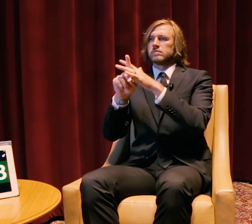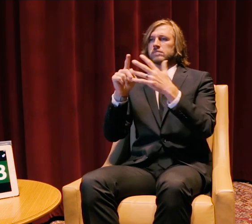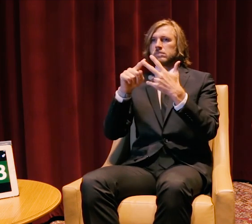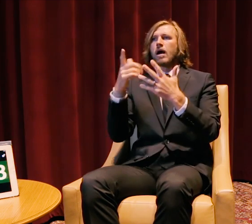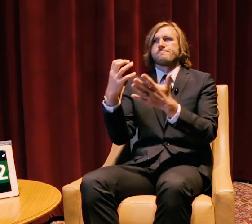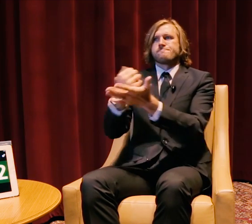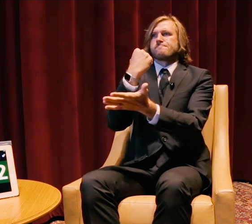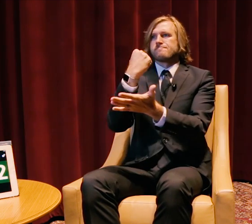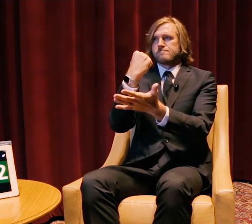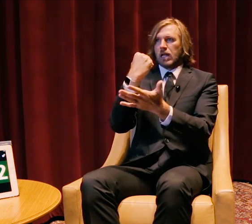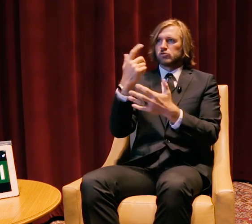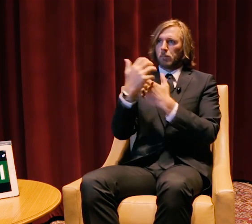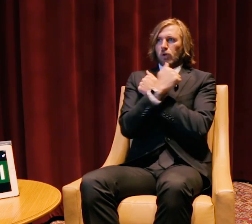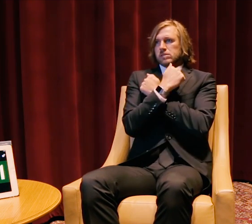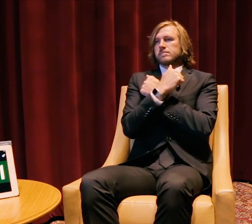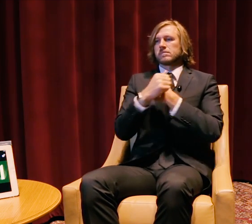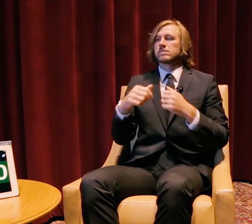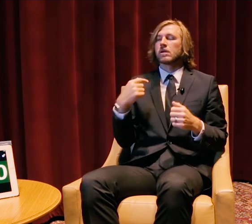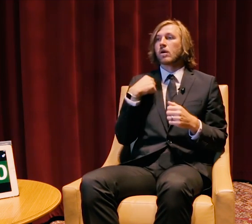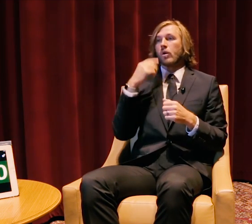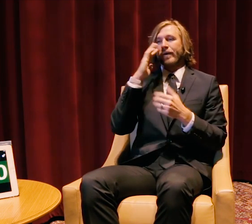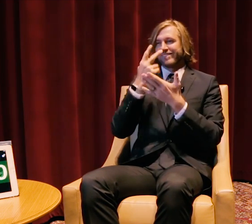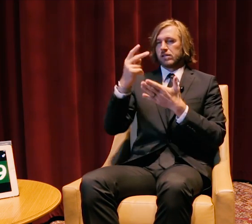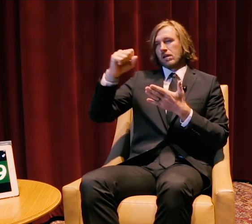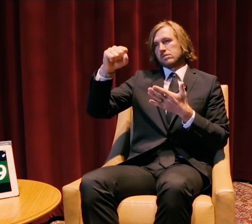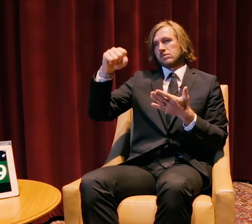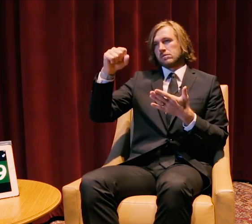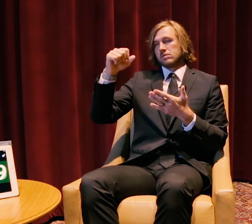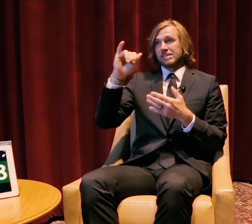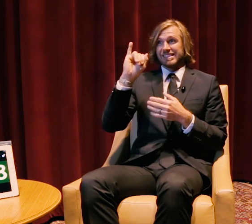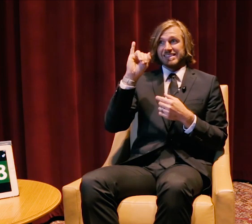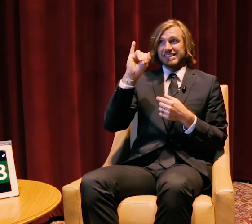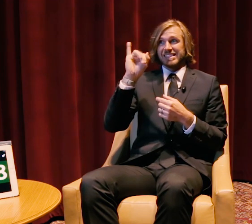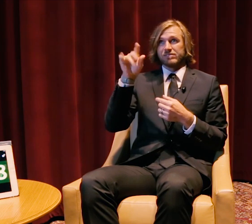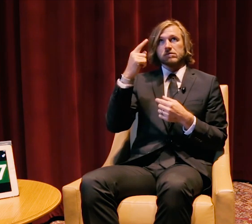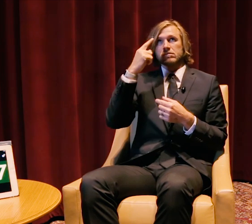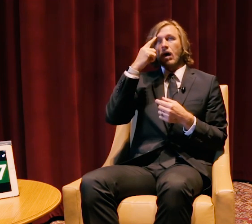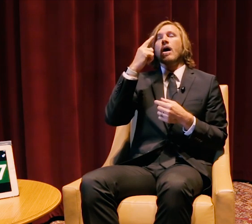and take them and embrace them. We'll all fail, so if you already have that,